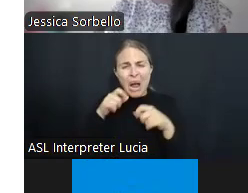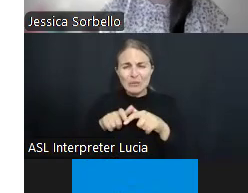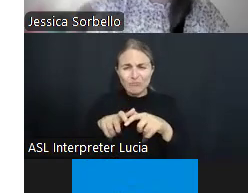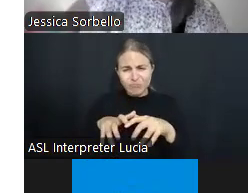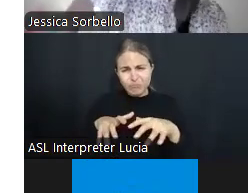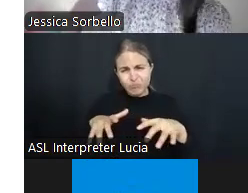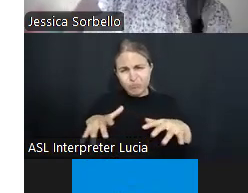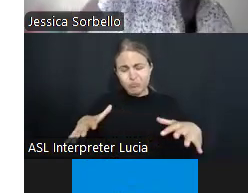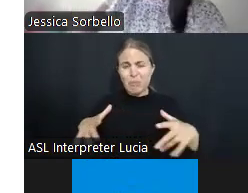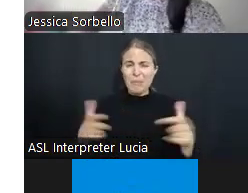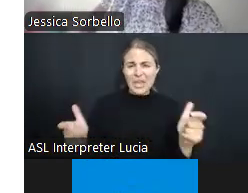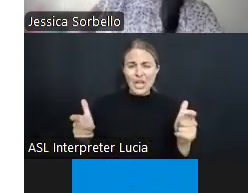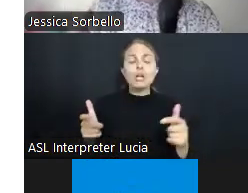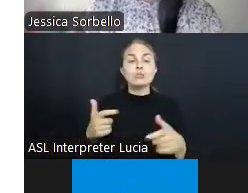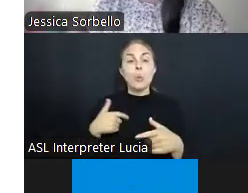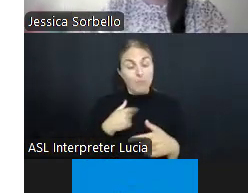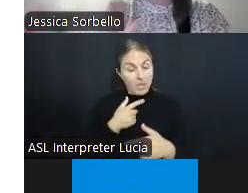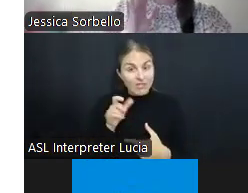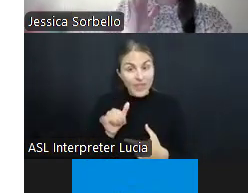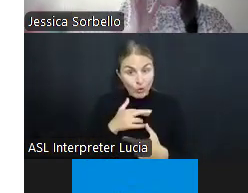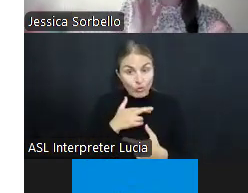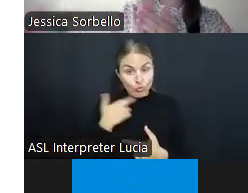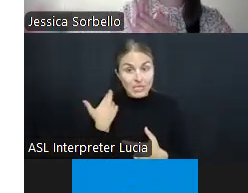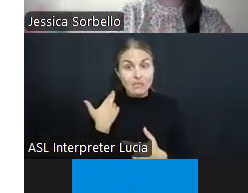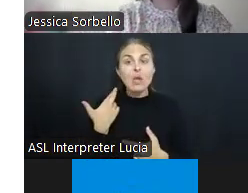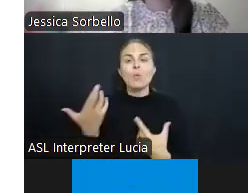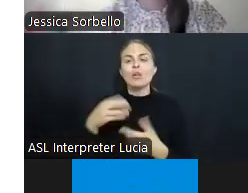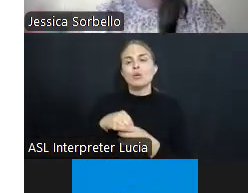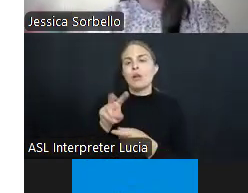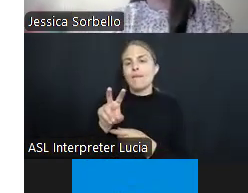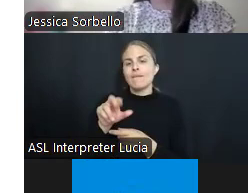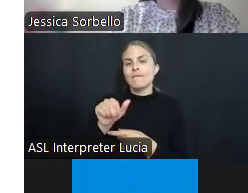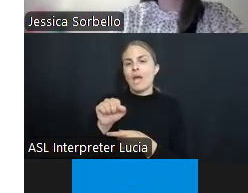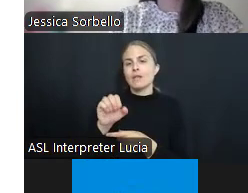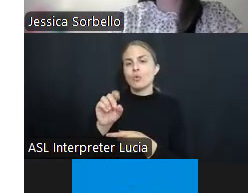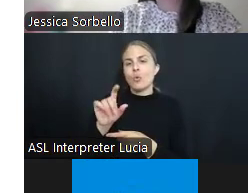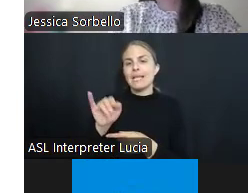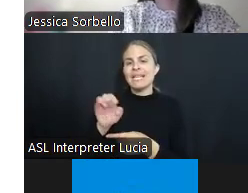include Vaseline in all of the kits we send out and that is recommend today be used on the wounds to keep them moist.